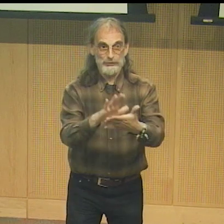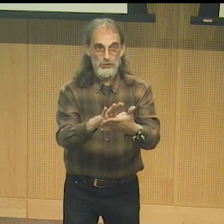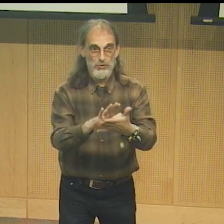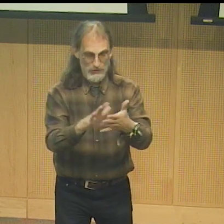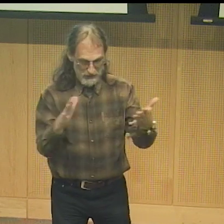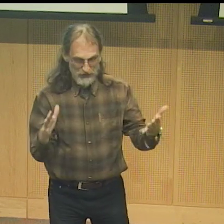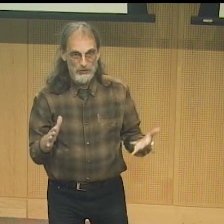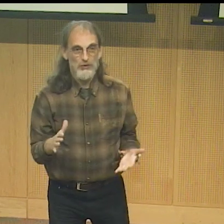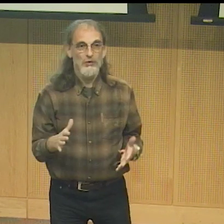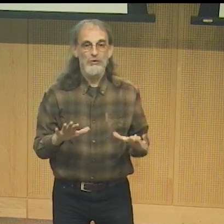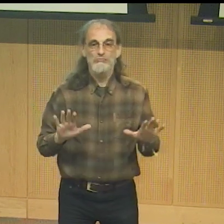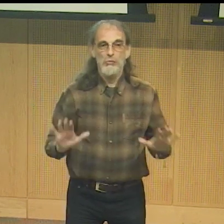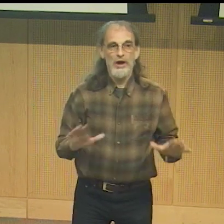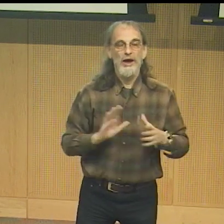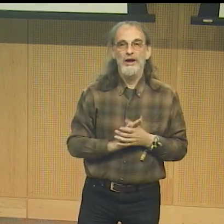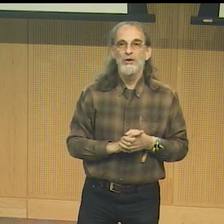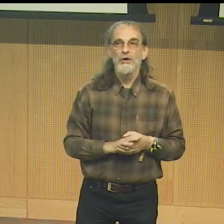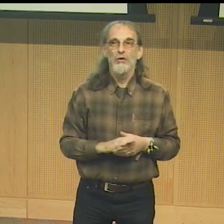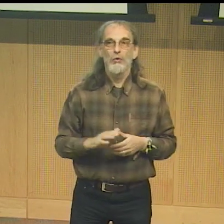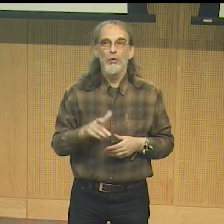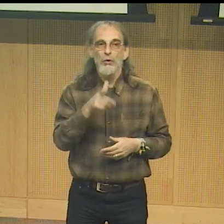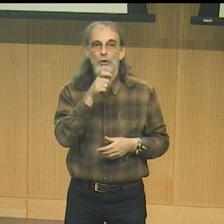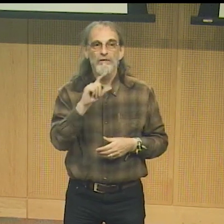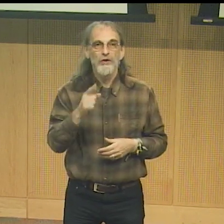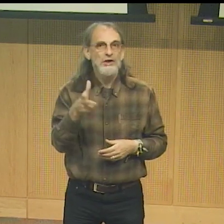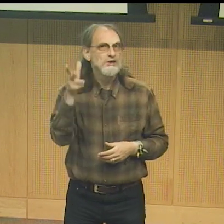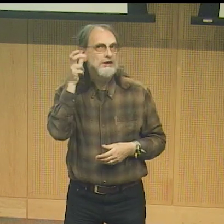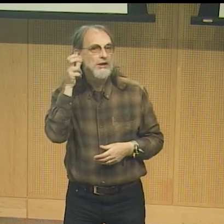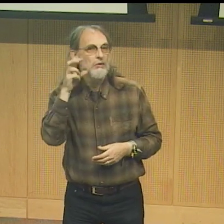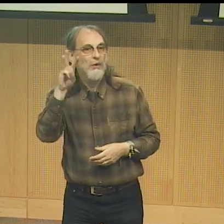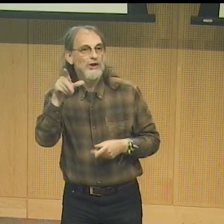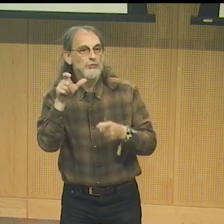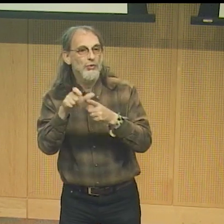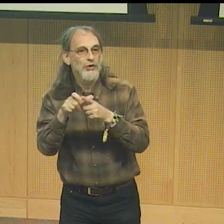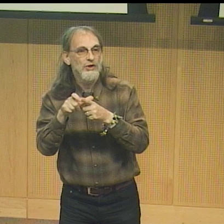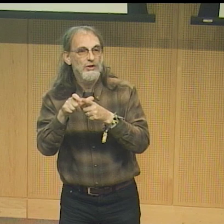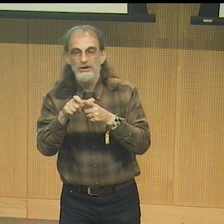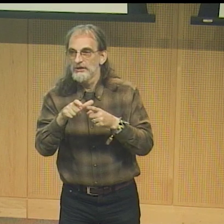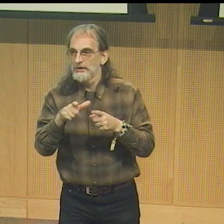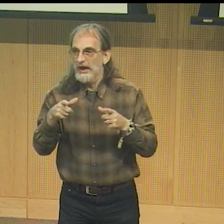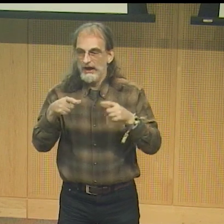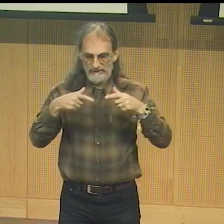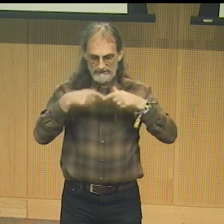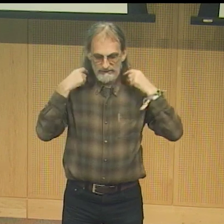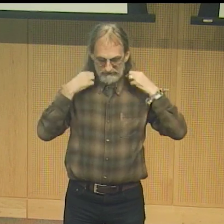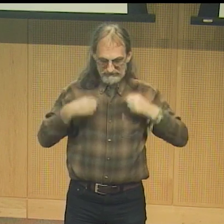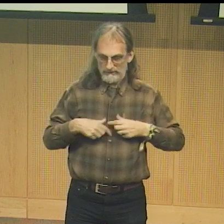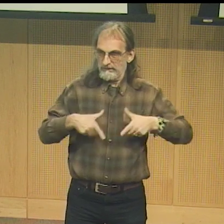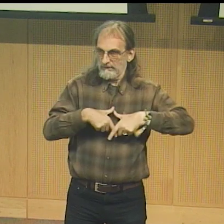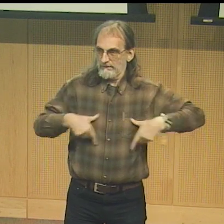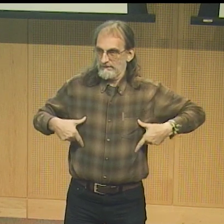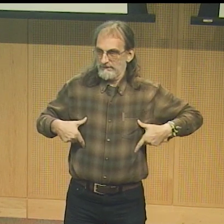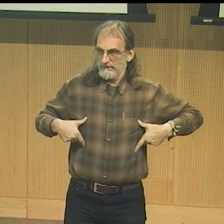They would listen to a word in their native Welsh,